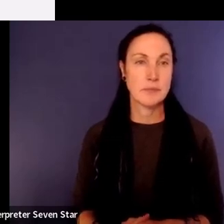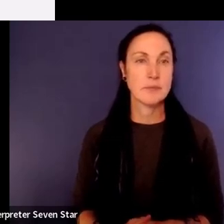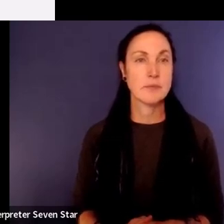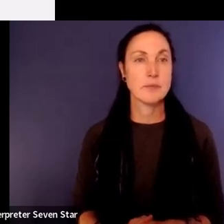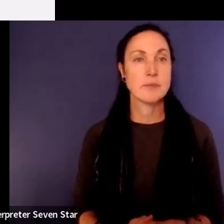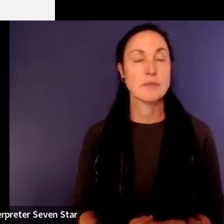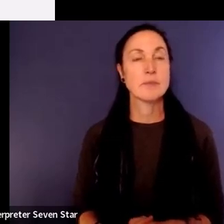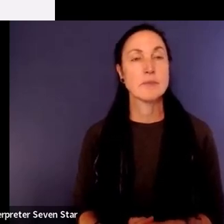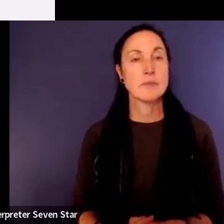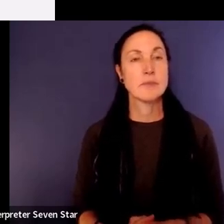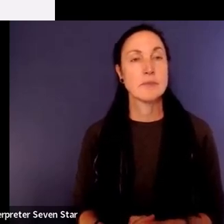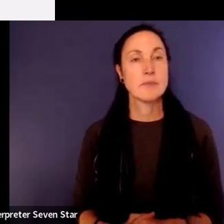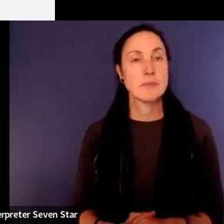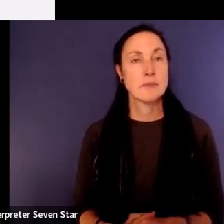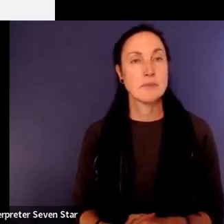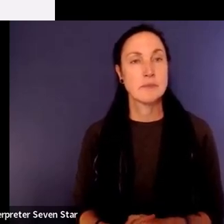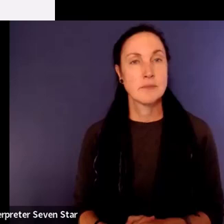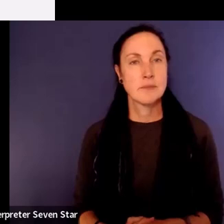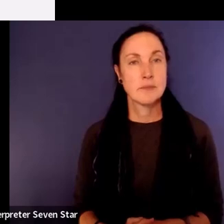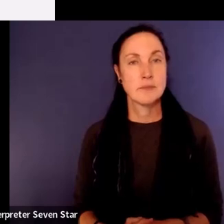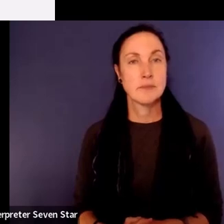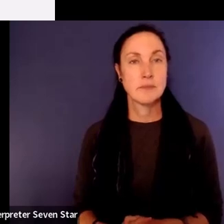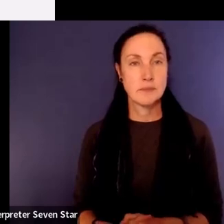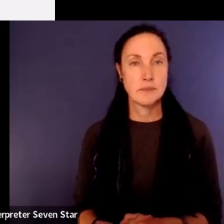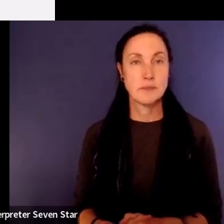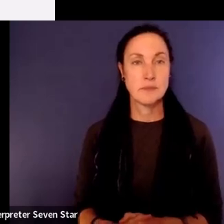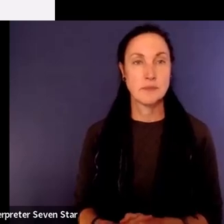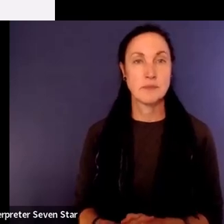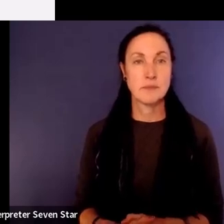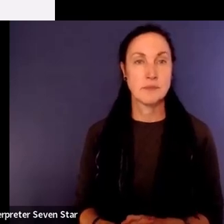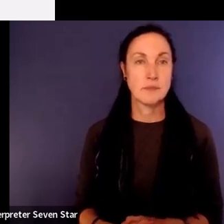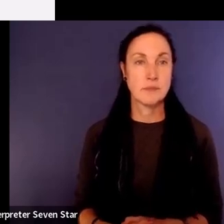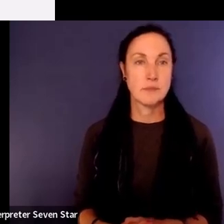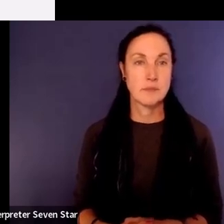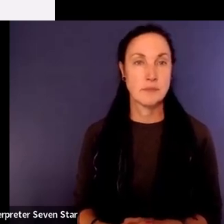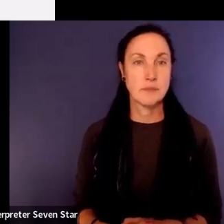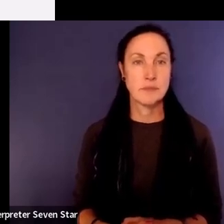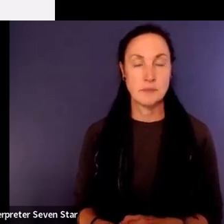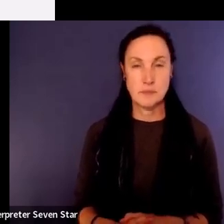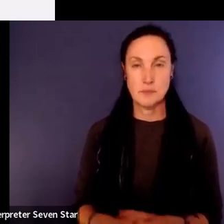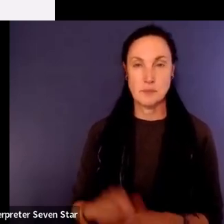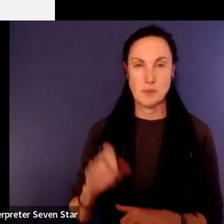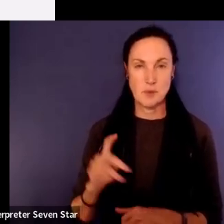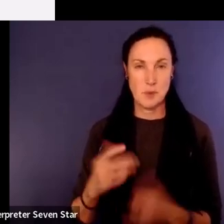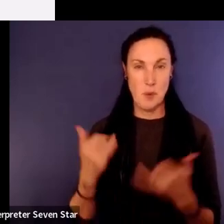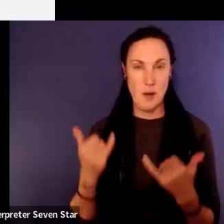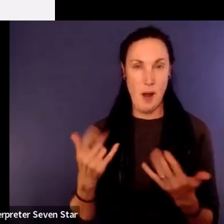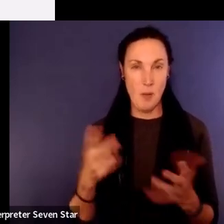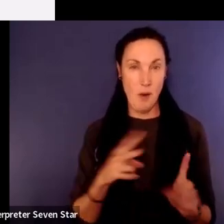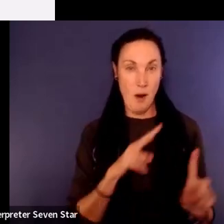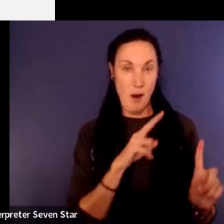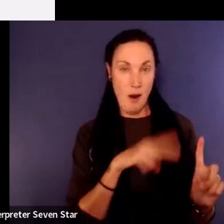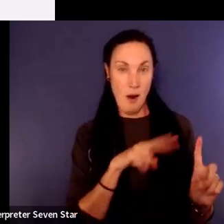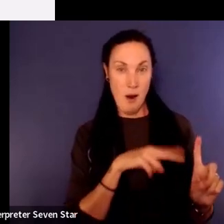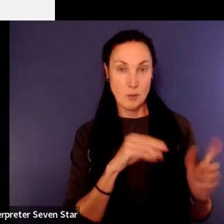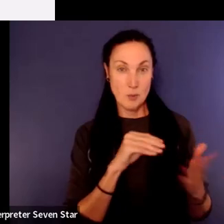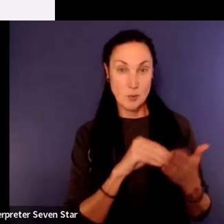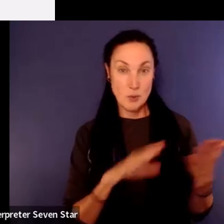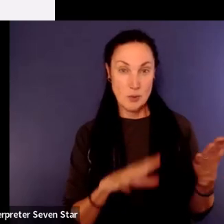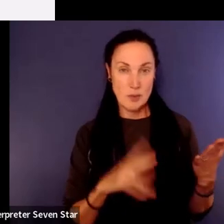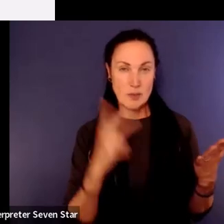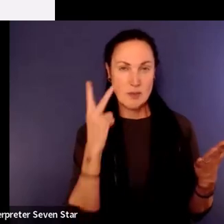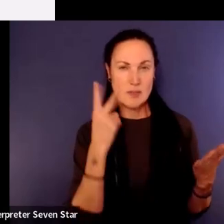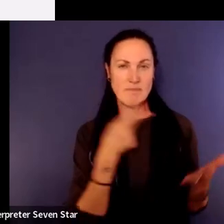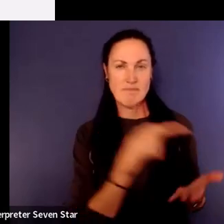What does the student do when they are on their own or in a new activity with you? That’s one of